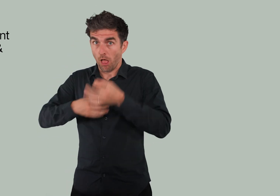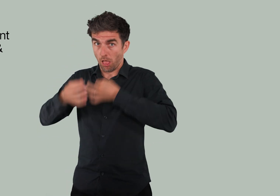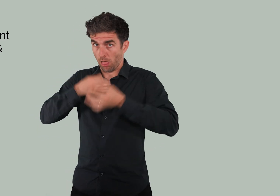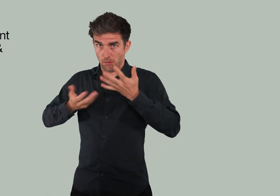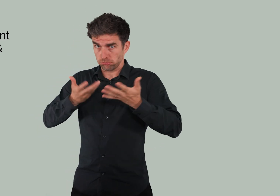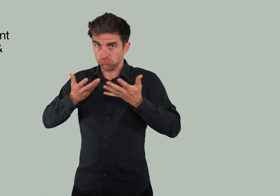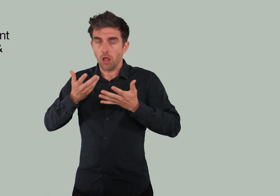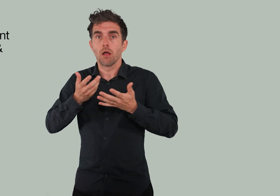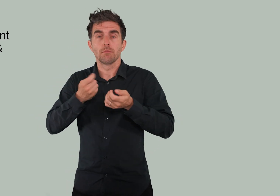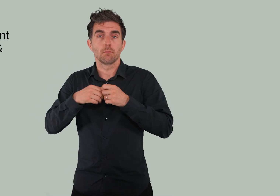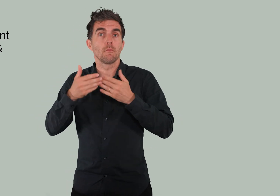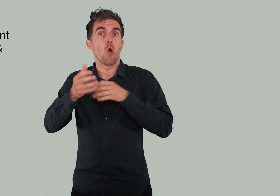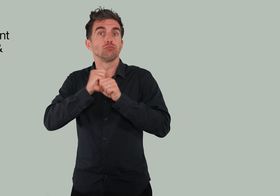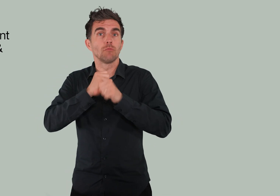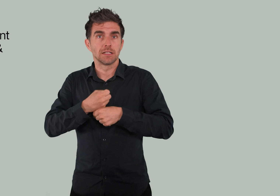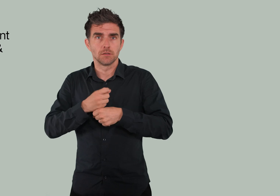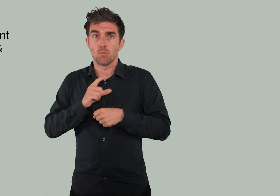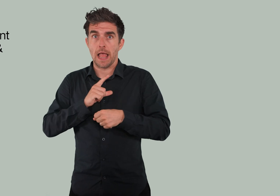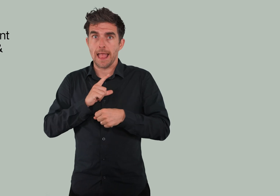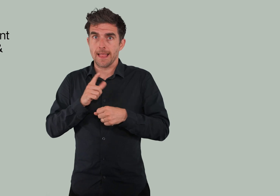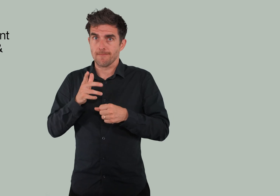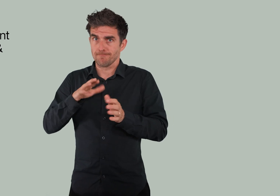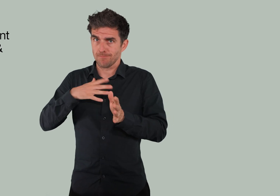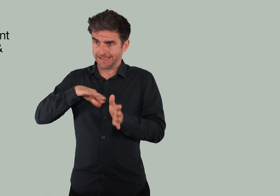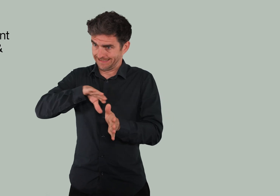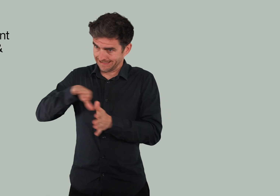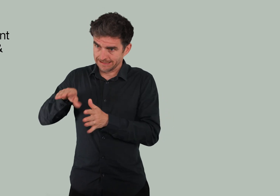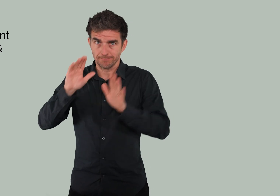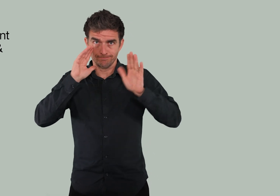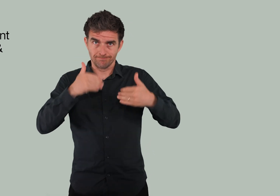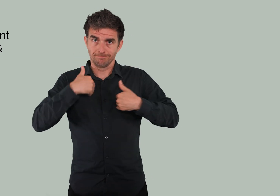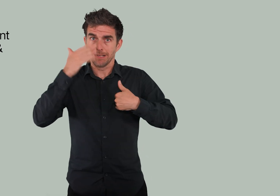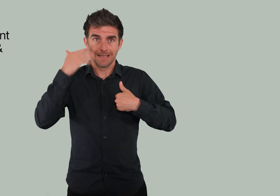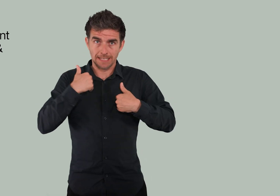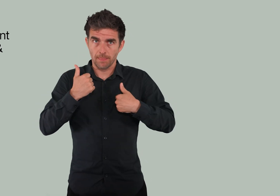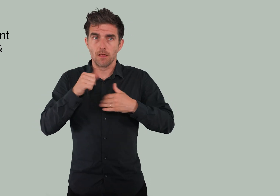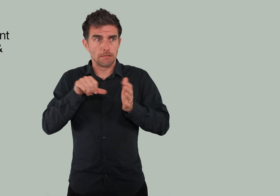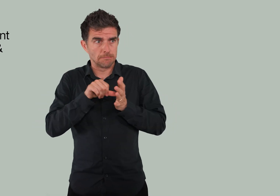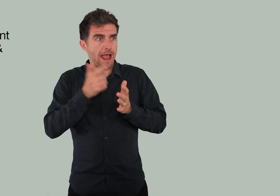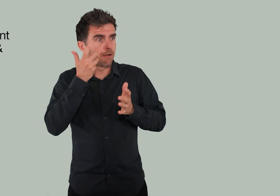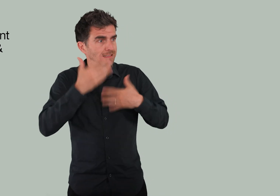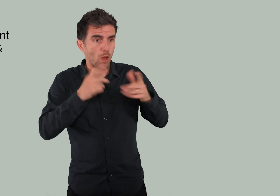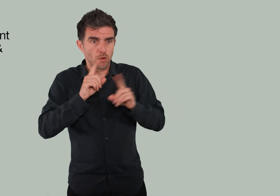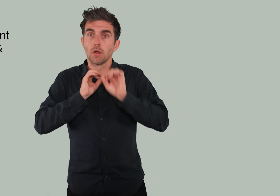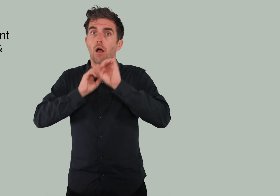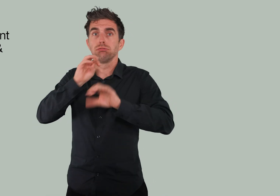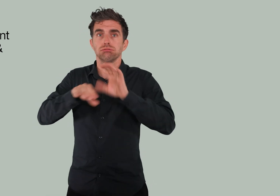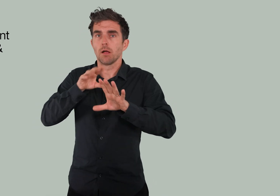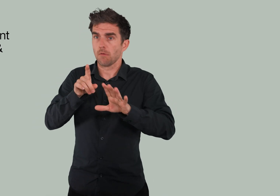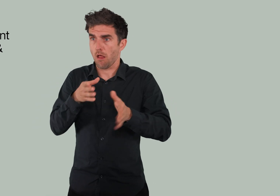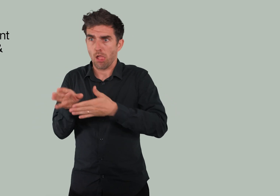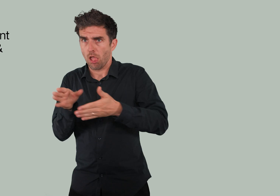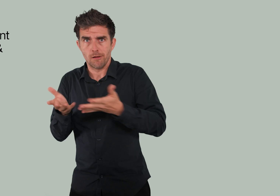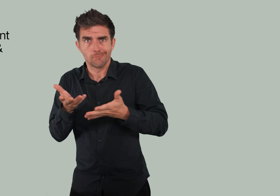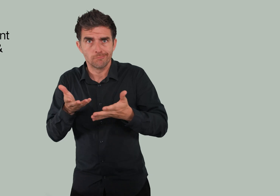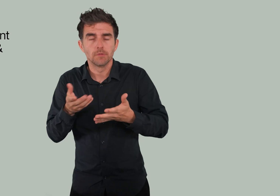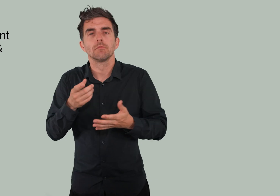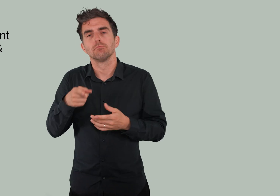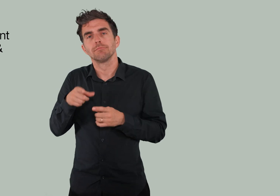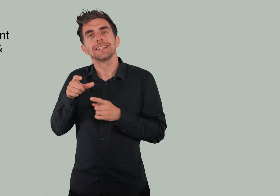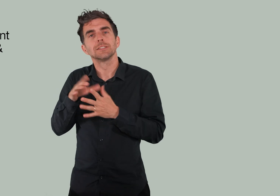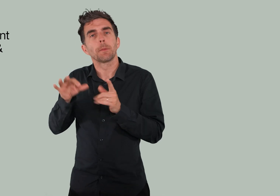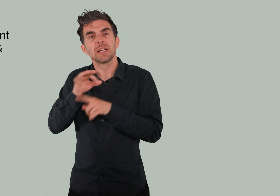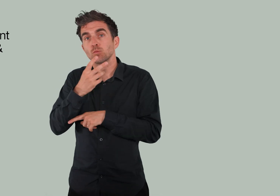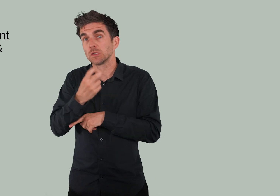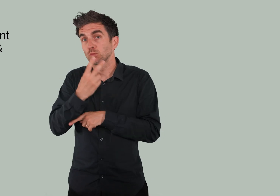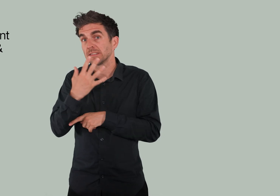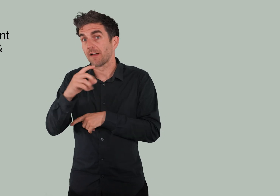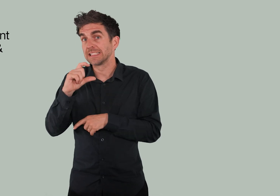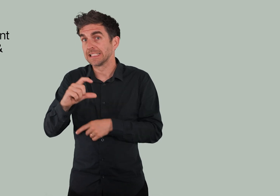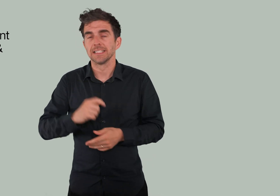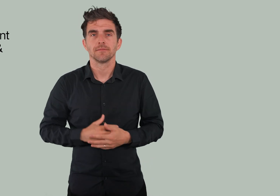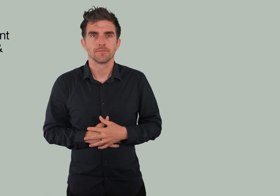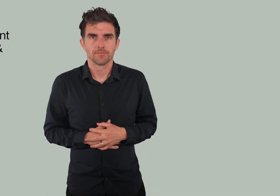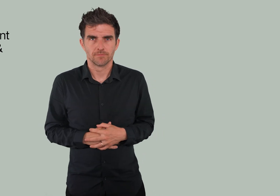from them discussing the impact of their mental health on their daily lives (DWP, 2025c).